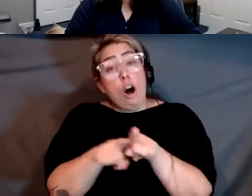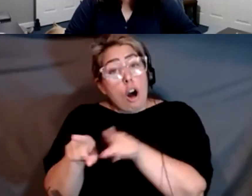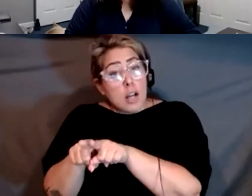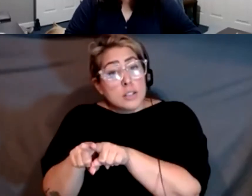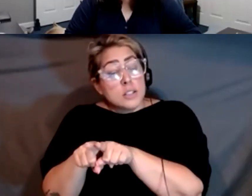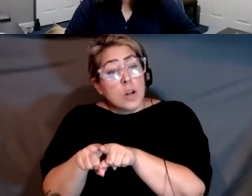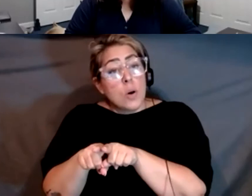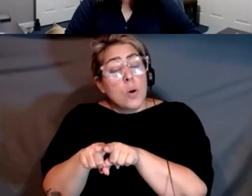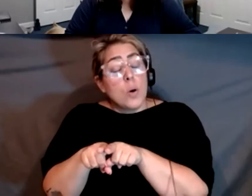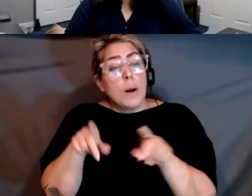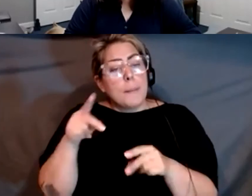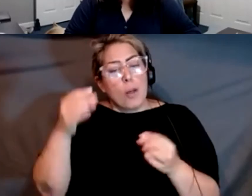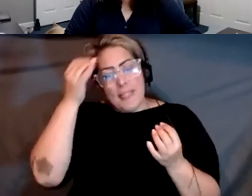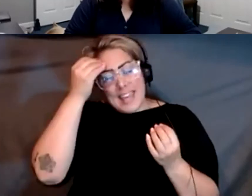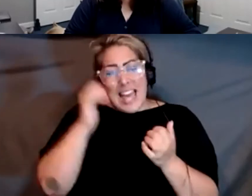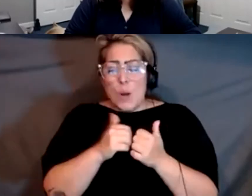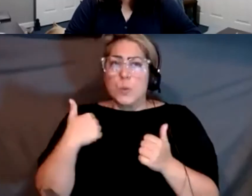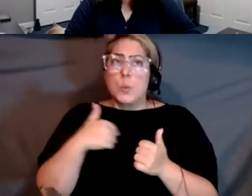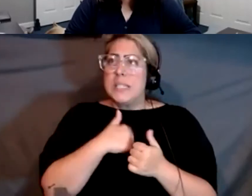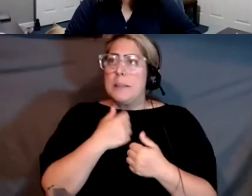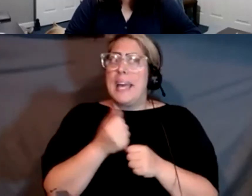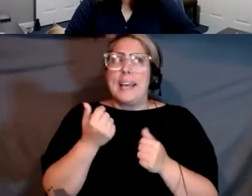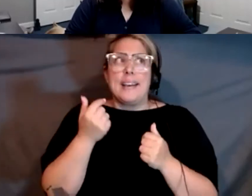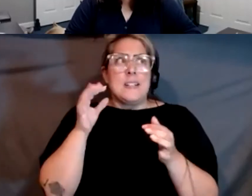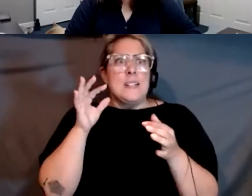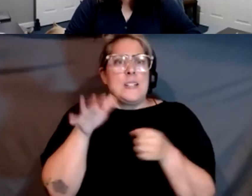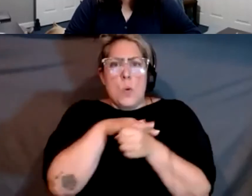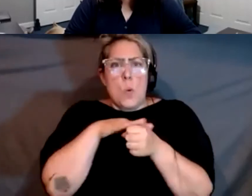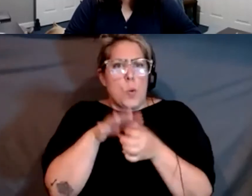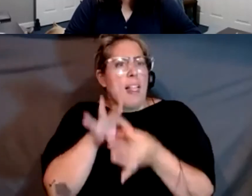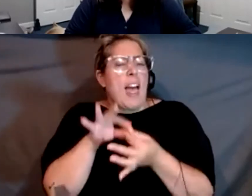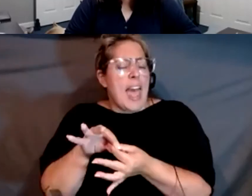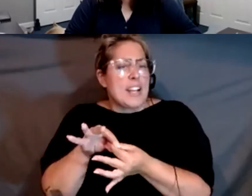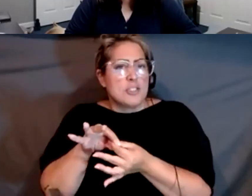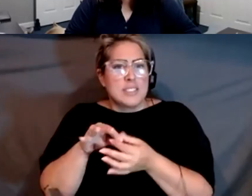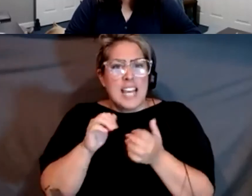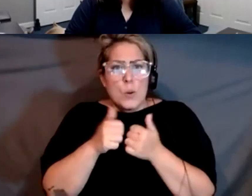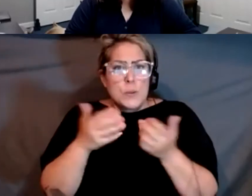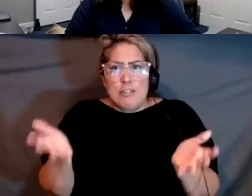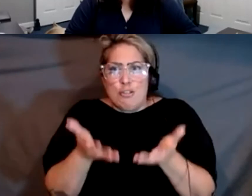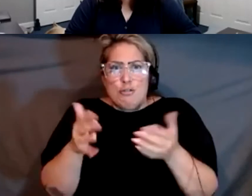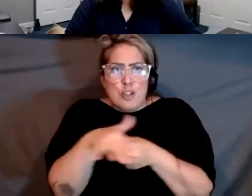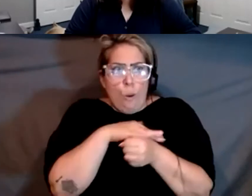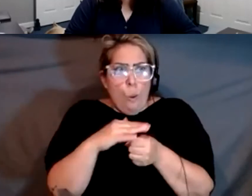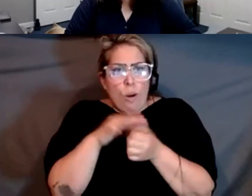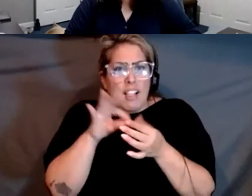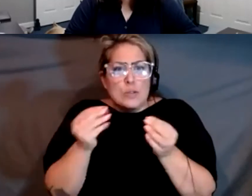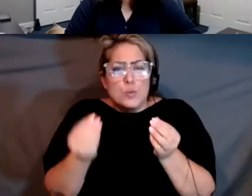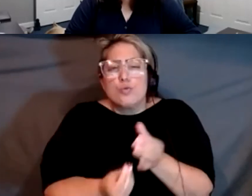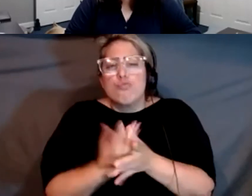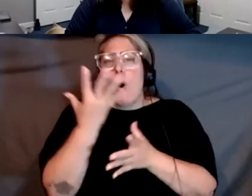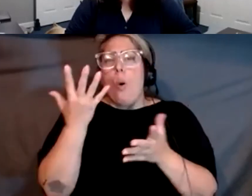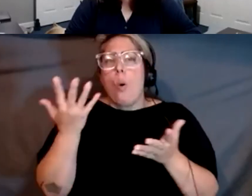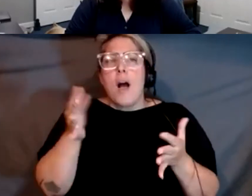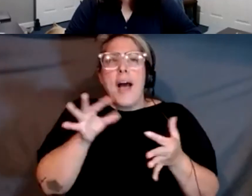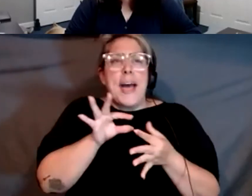this local connection grow further.